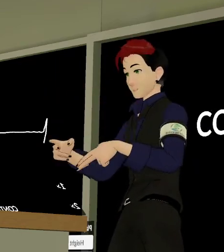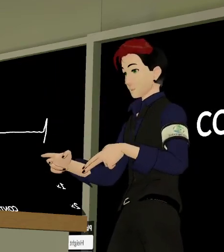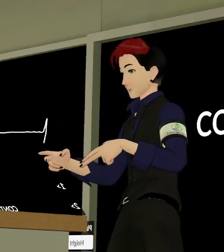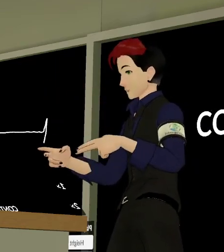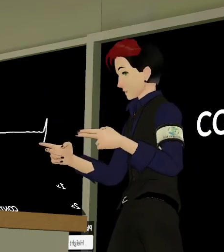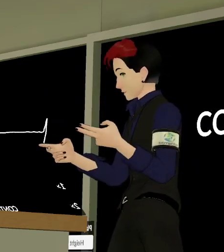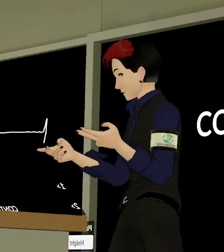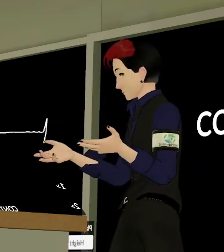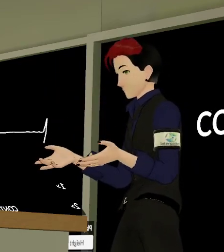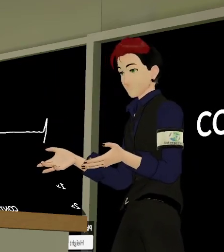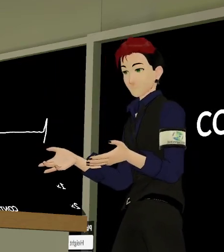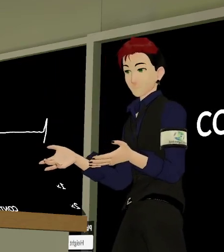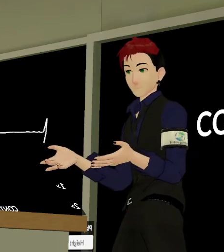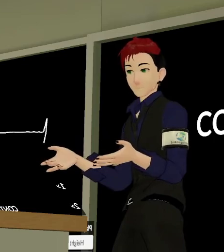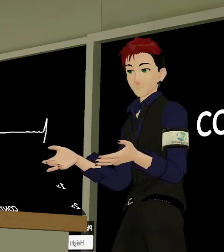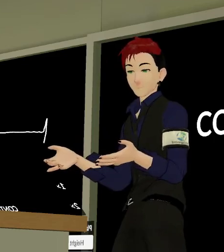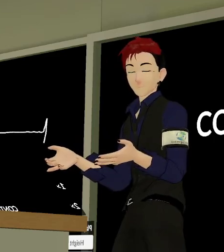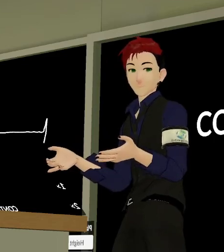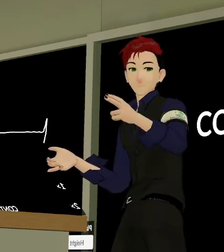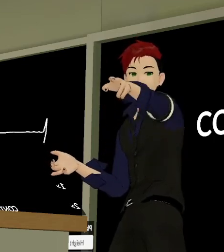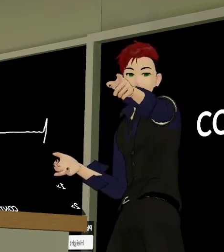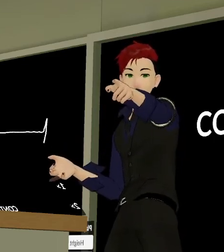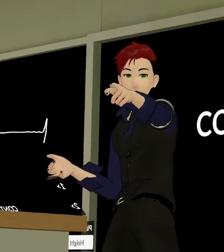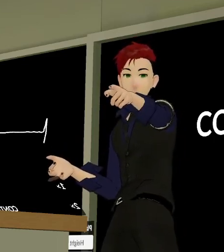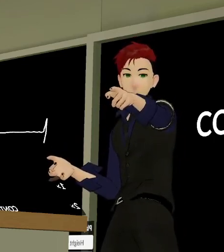really quick